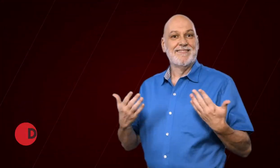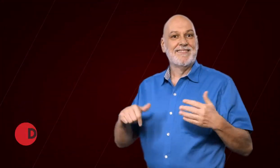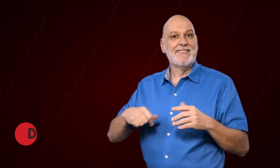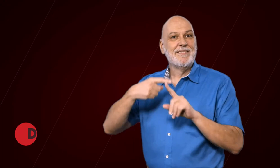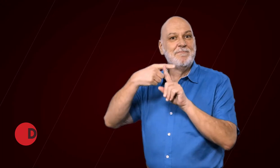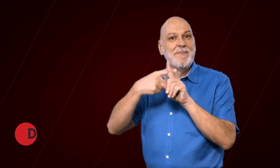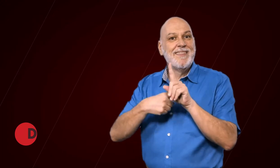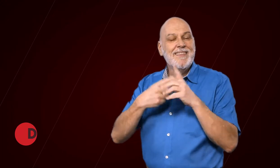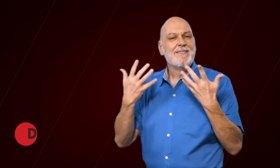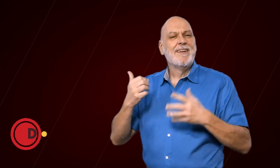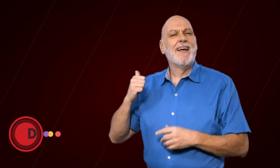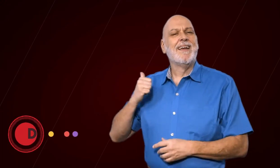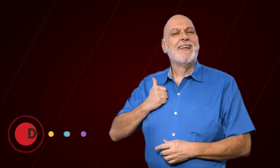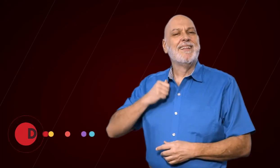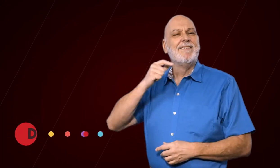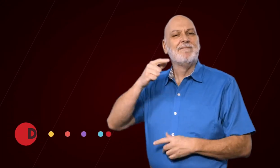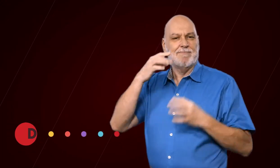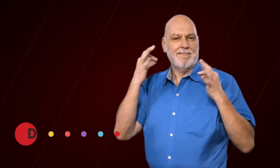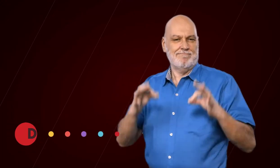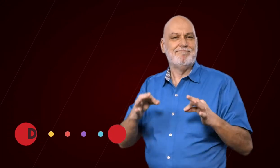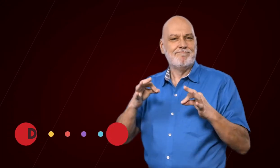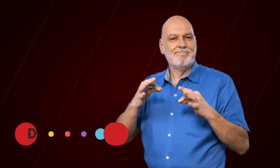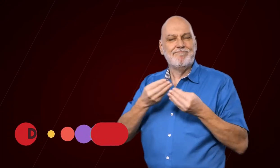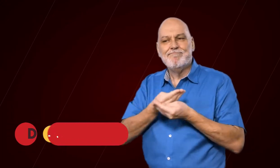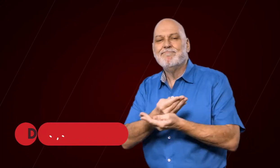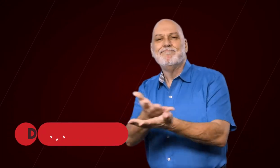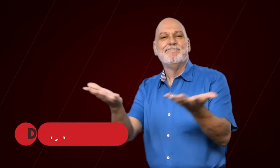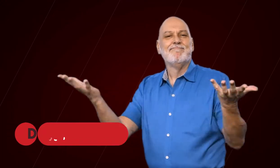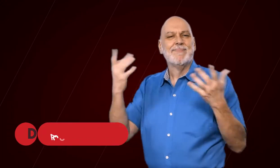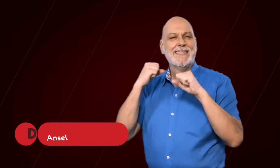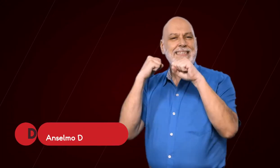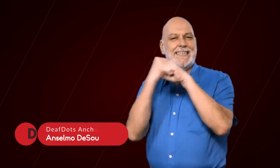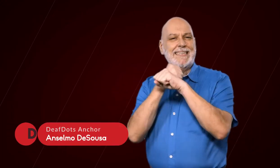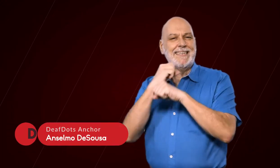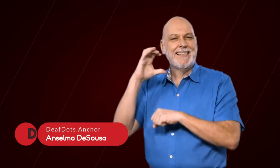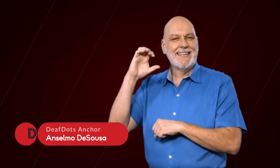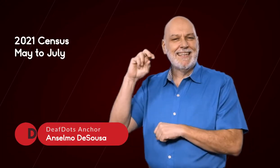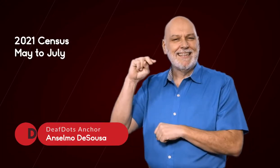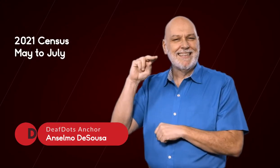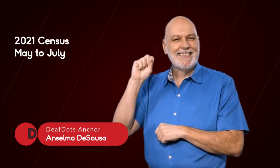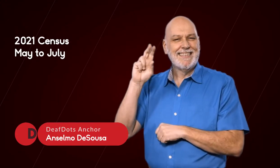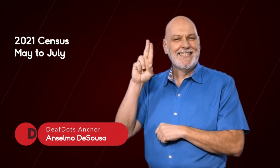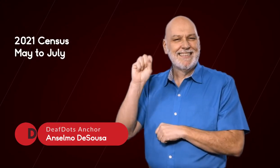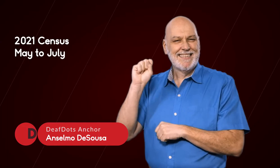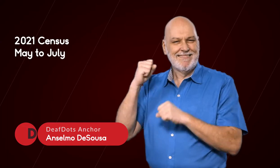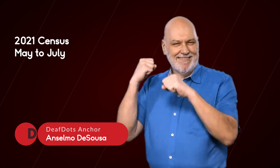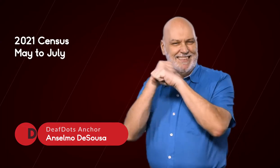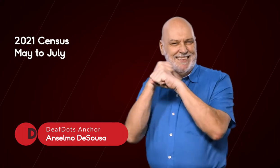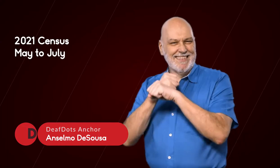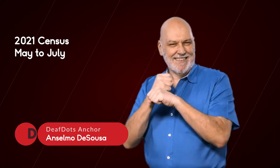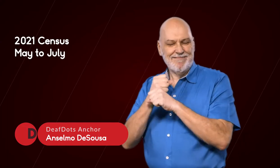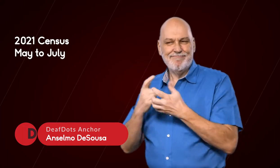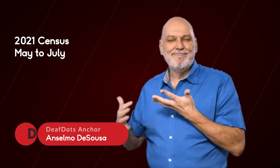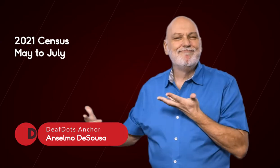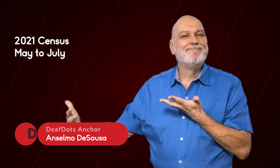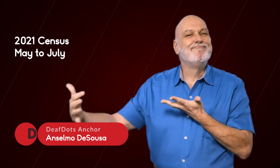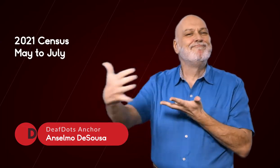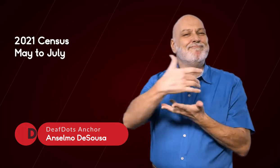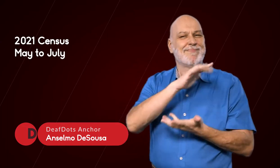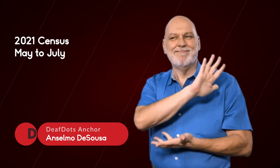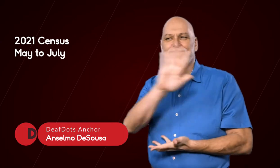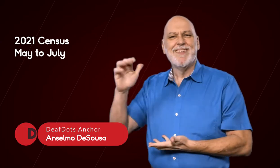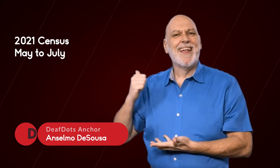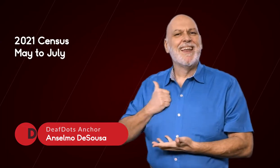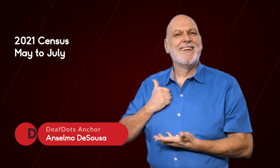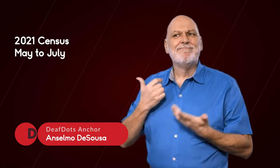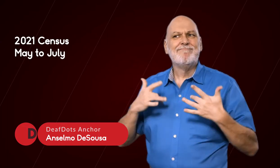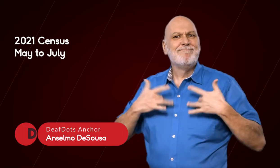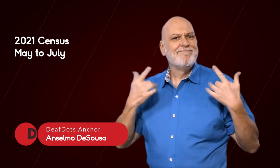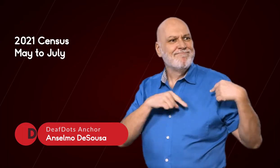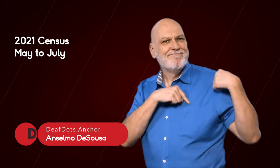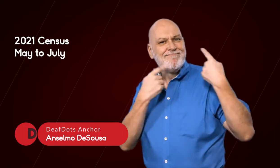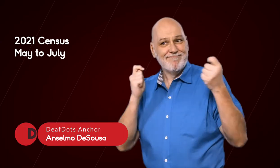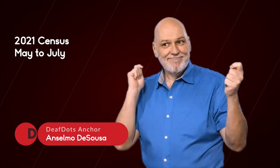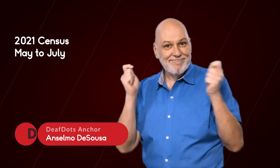[Anselmo]: This month, the Canadian government is doing the Census